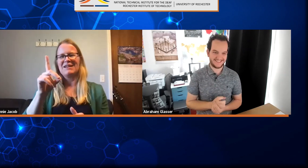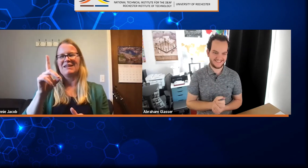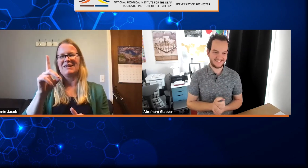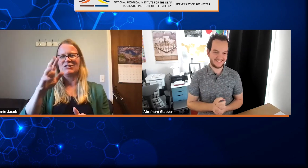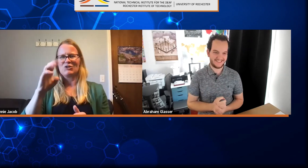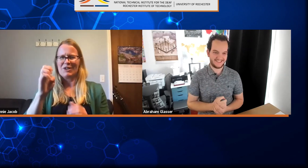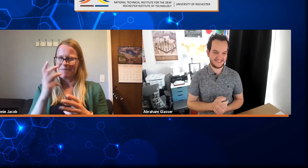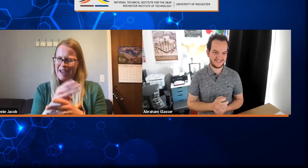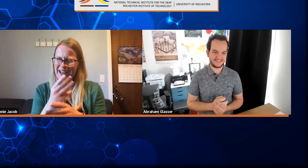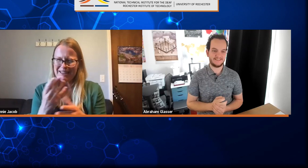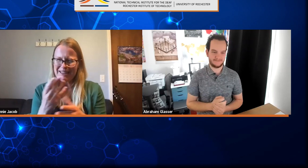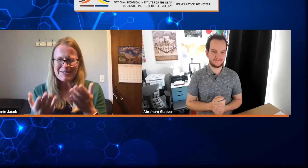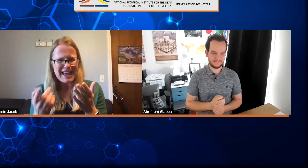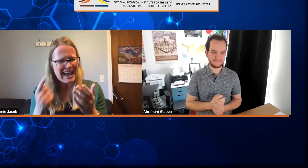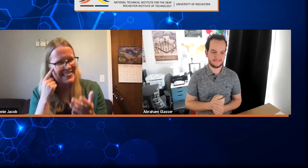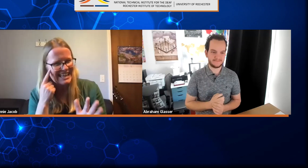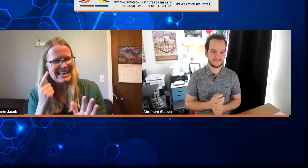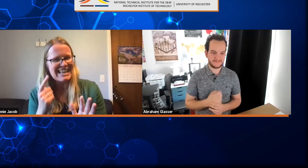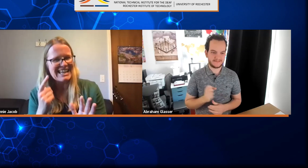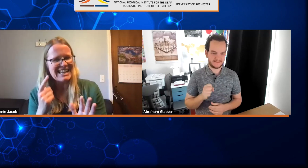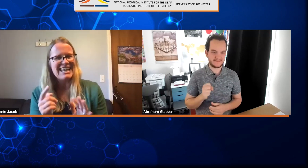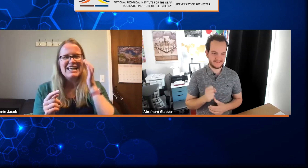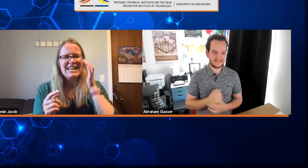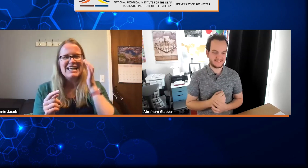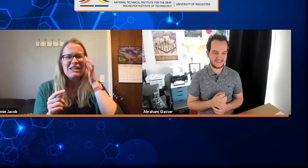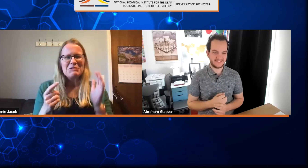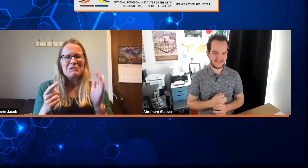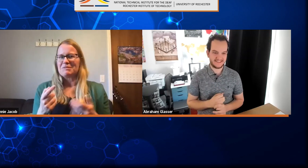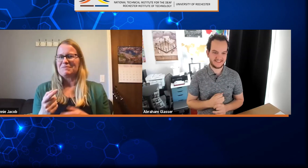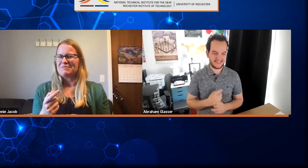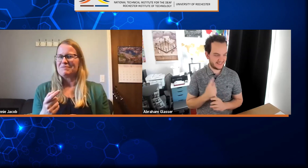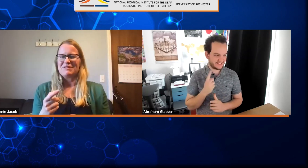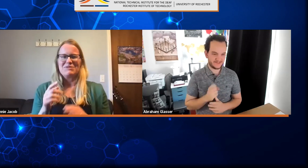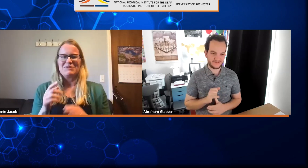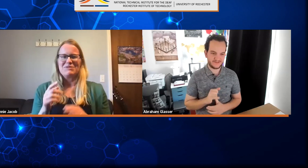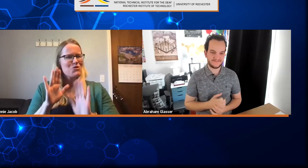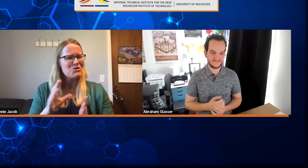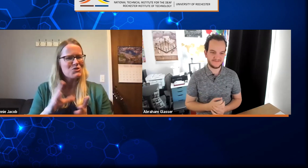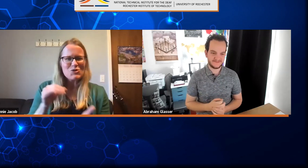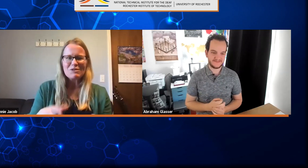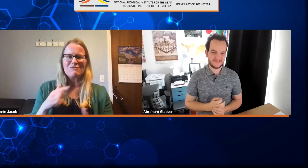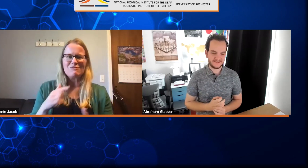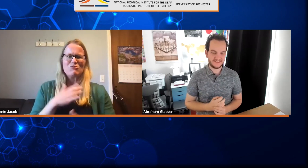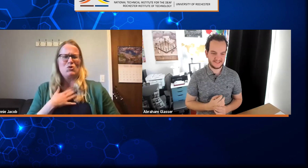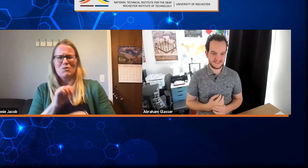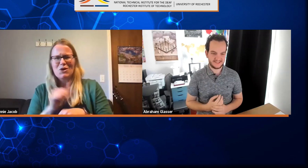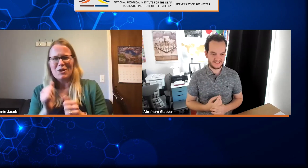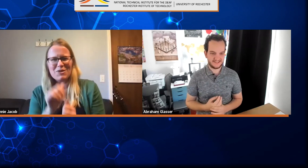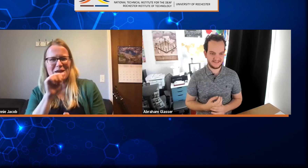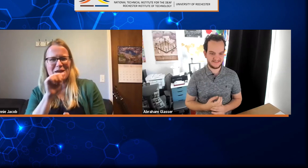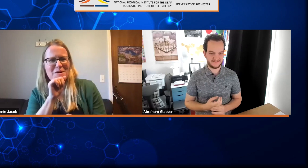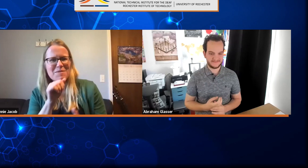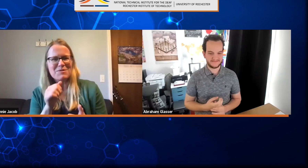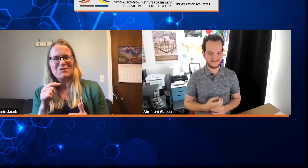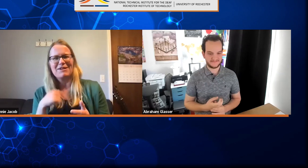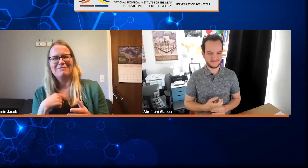and you took discrete math, I think... Mm-hmm. I think so. in my class, and he was a great student.